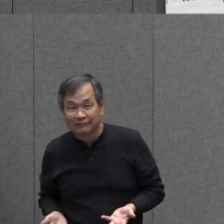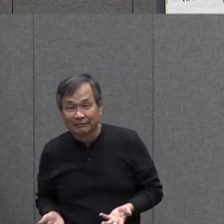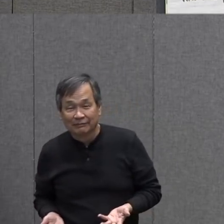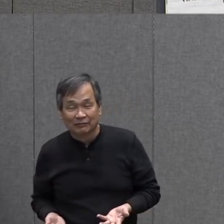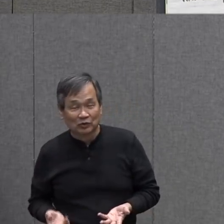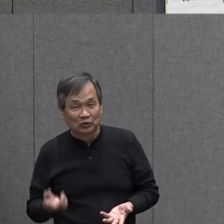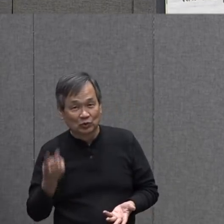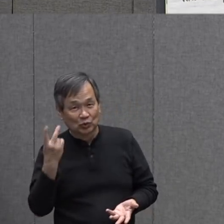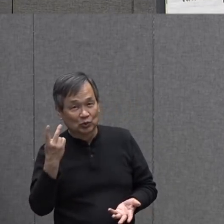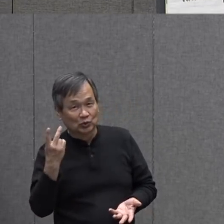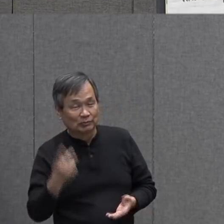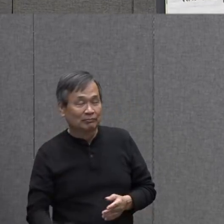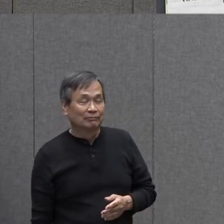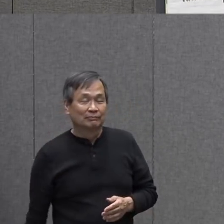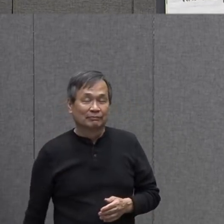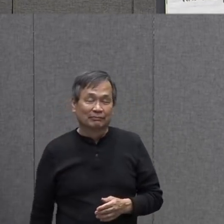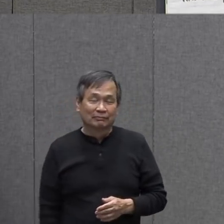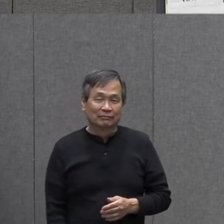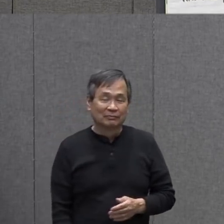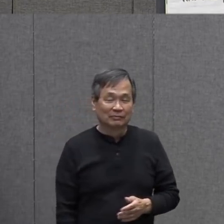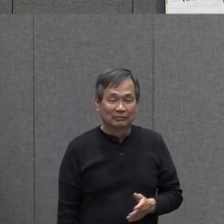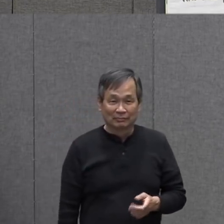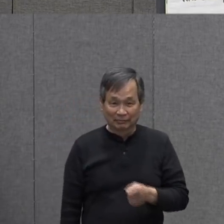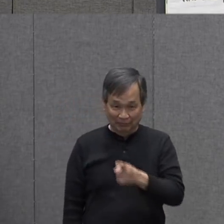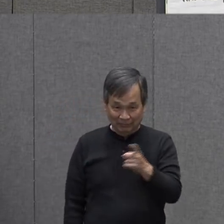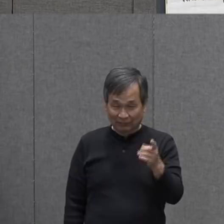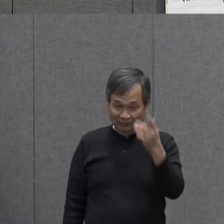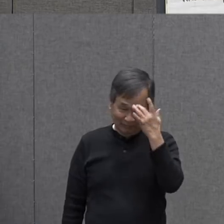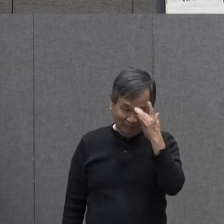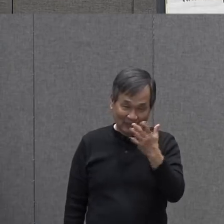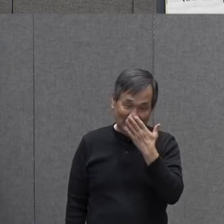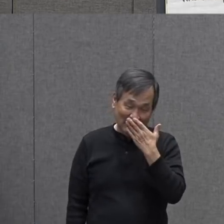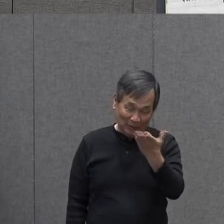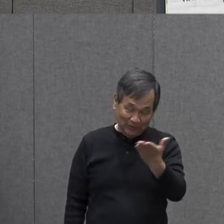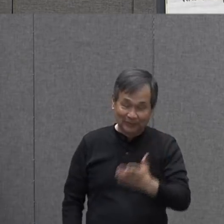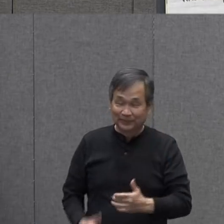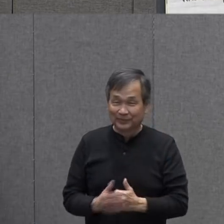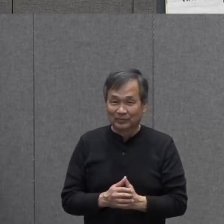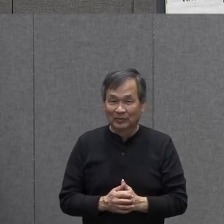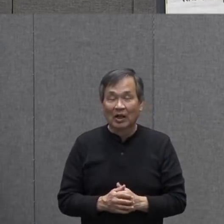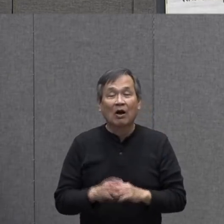Two. Thank you for your help. Now I did forget to mention one thing